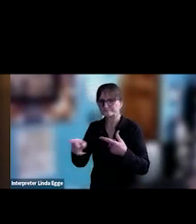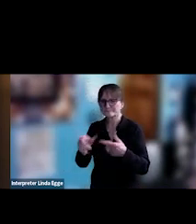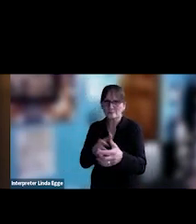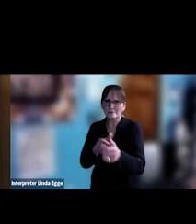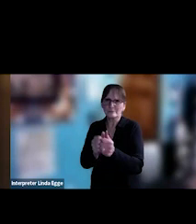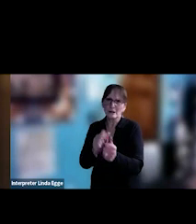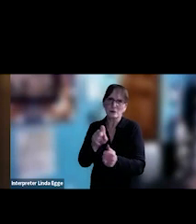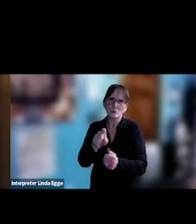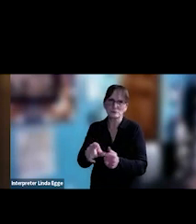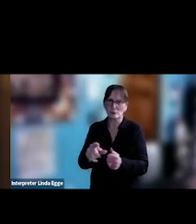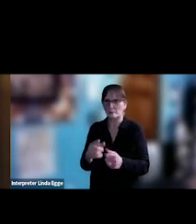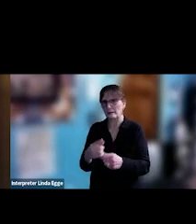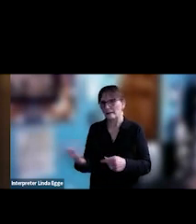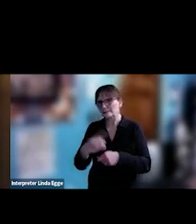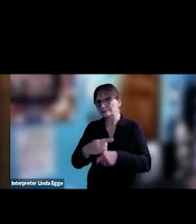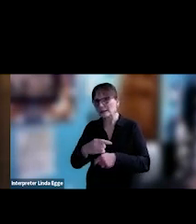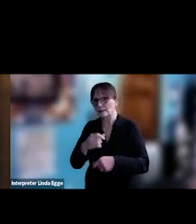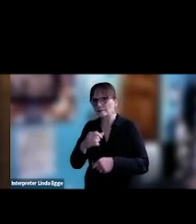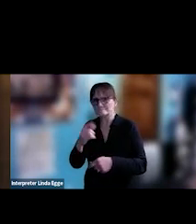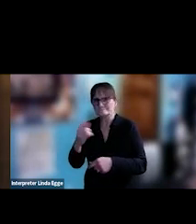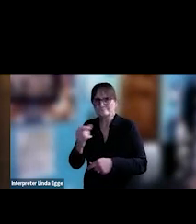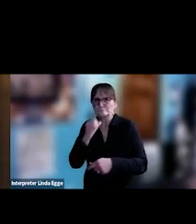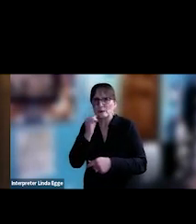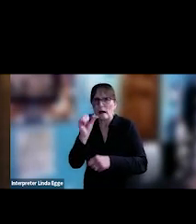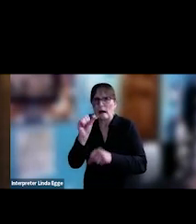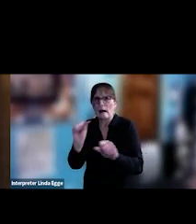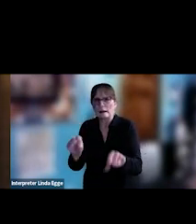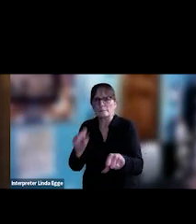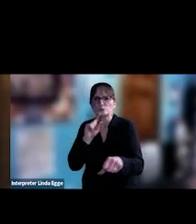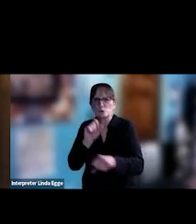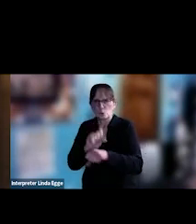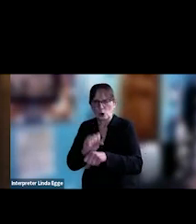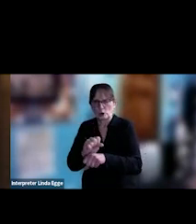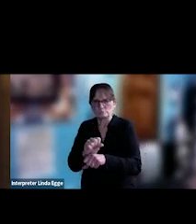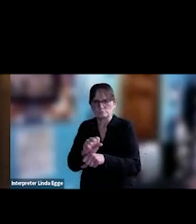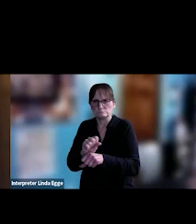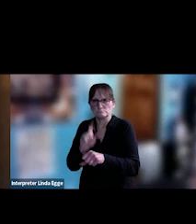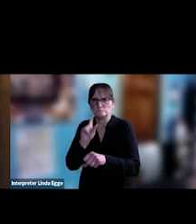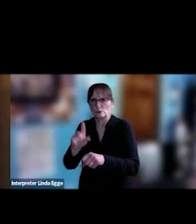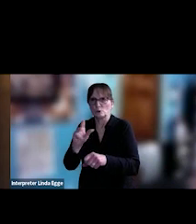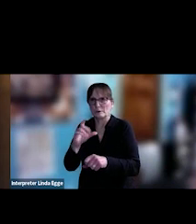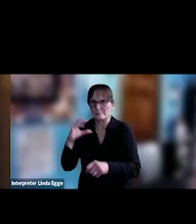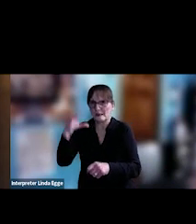"What date did you become unable to work?" You would give your estimated onset date, right?